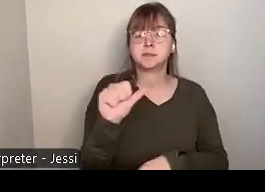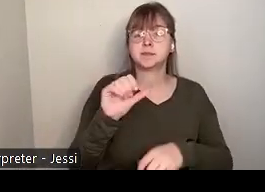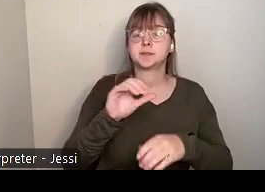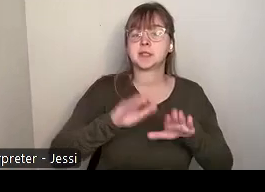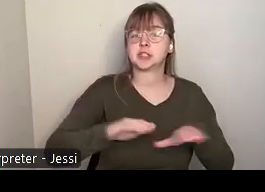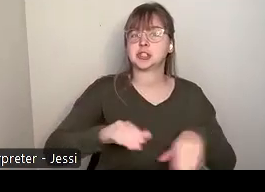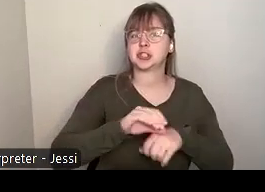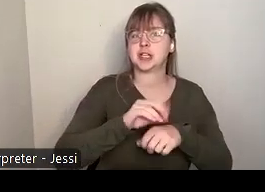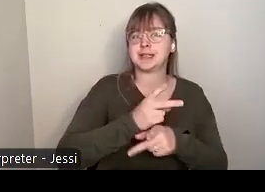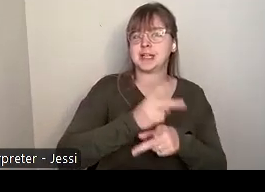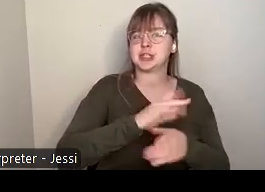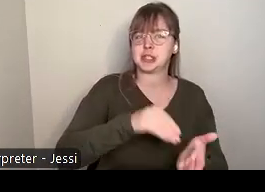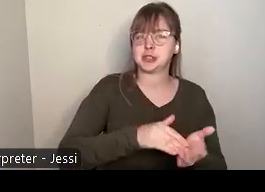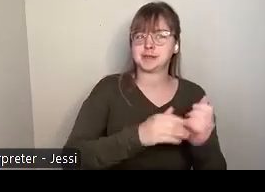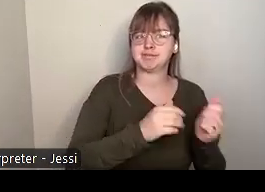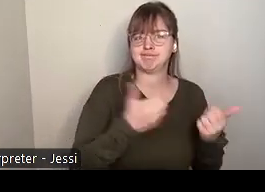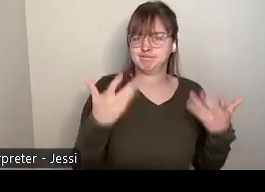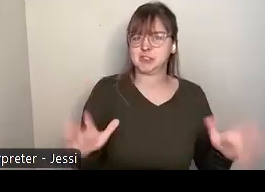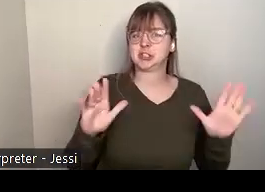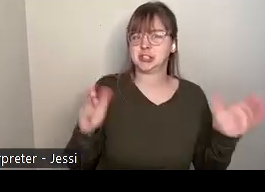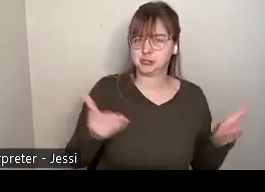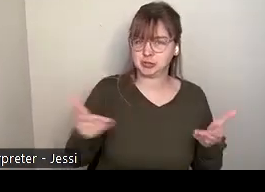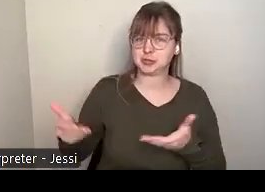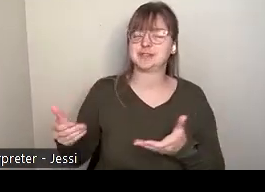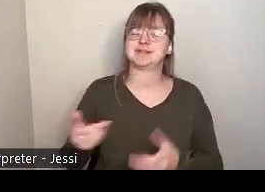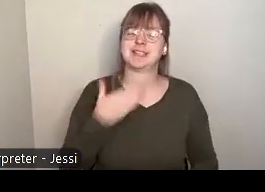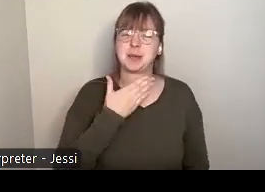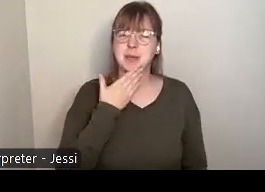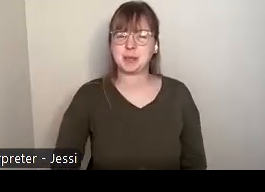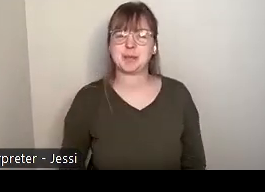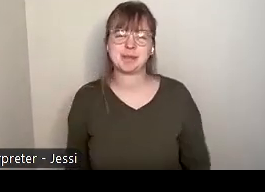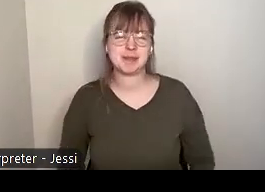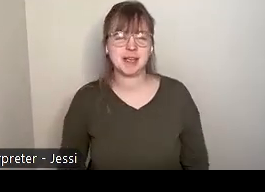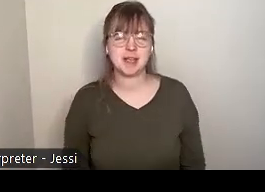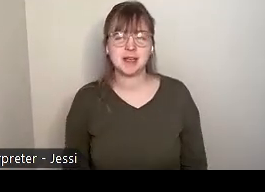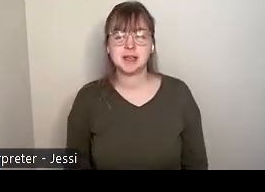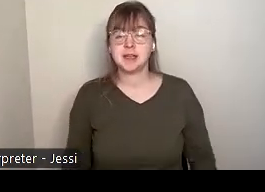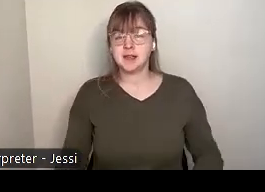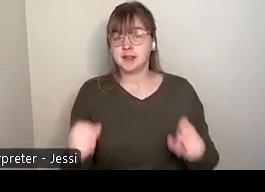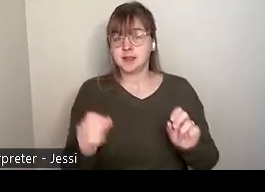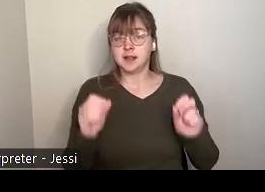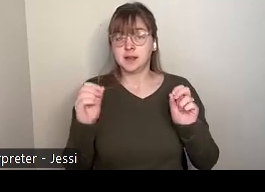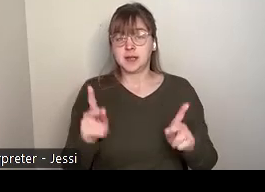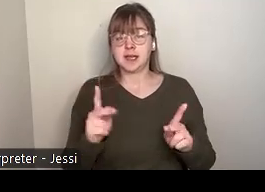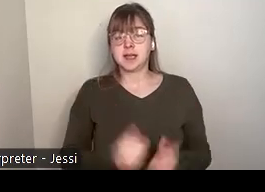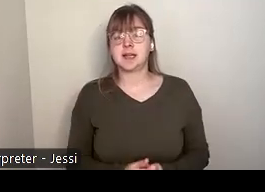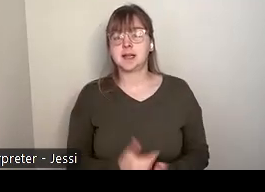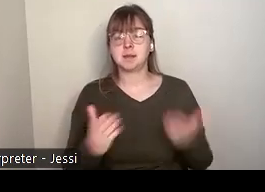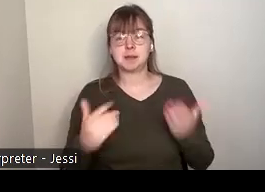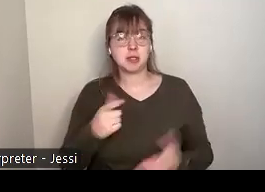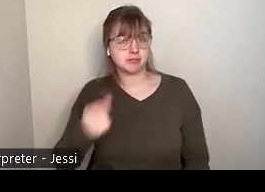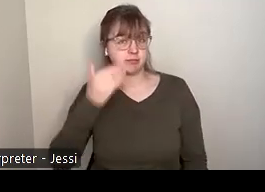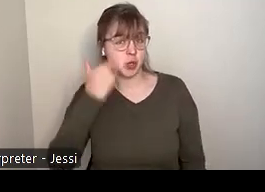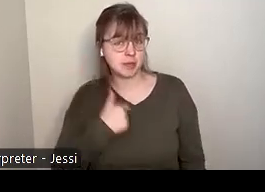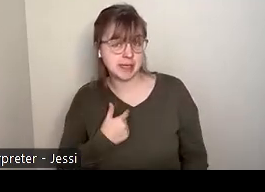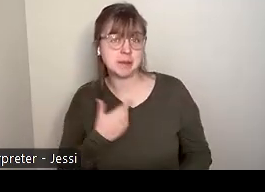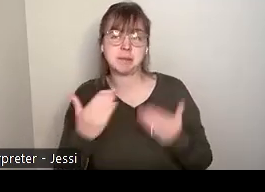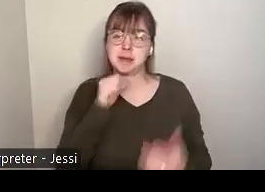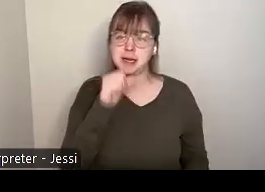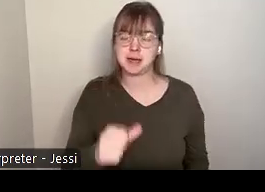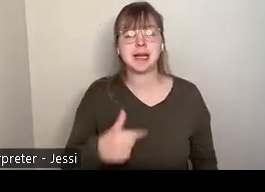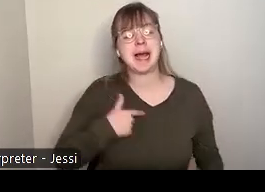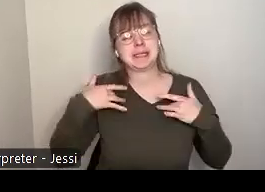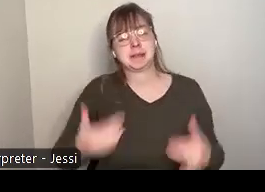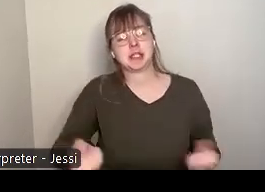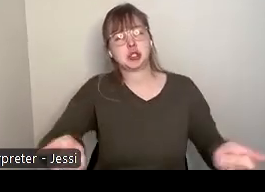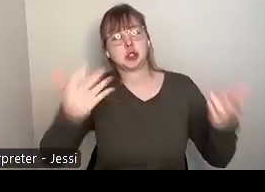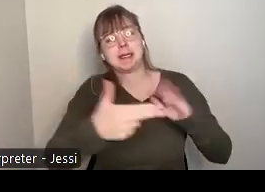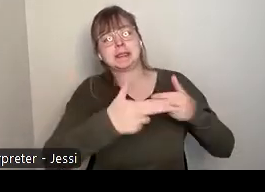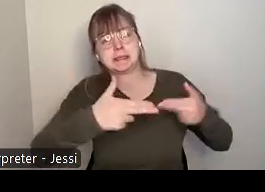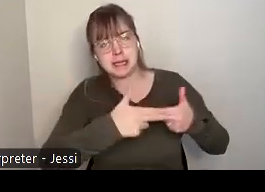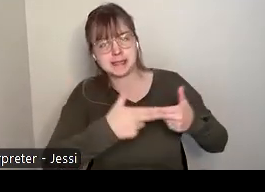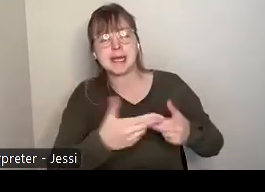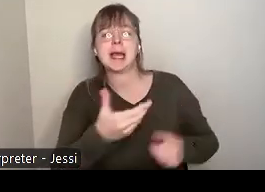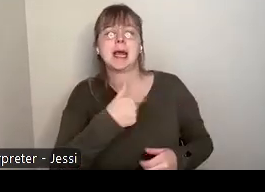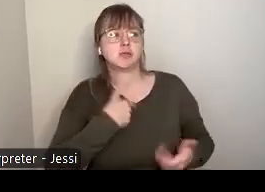to so if you um know me at all you know that I have too many slides and too many tangents so I'm